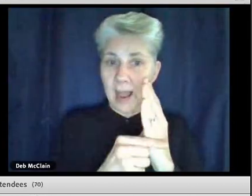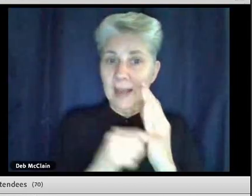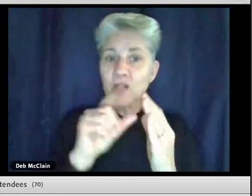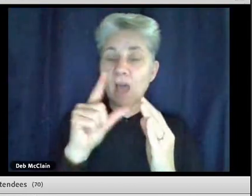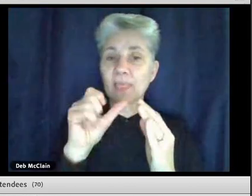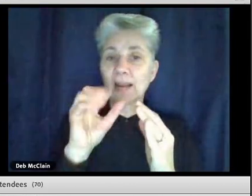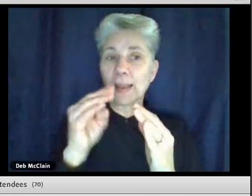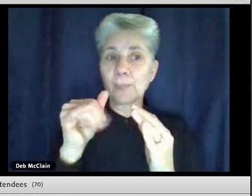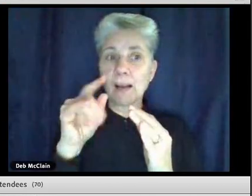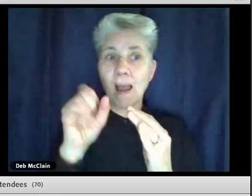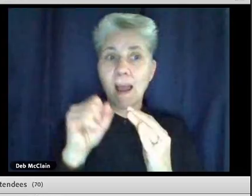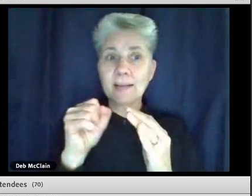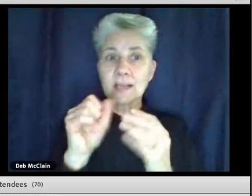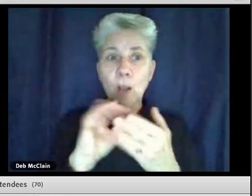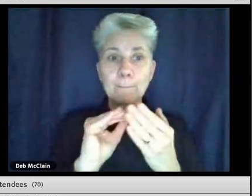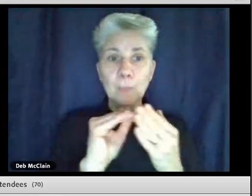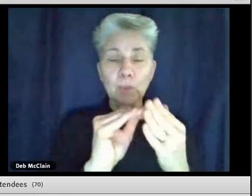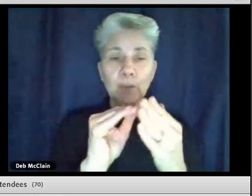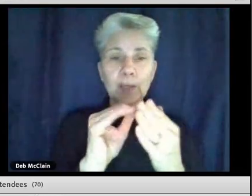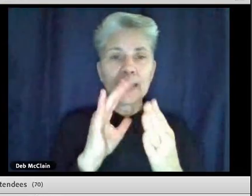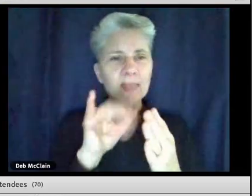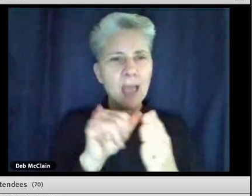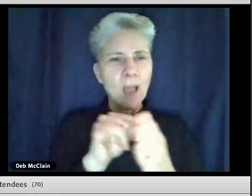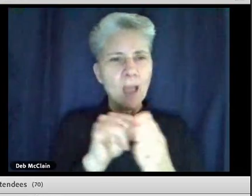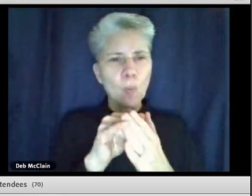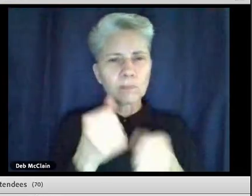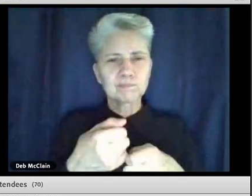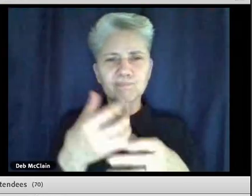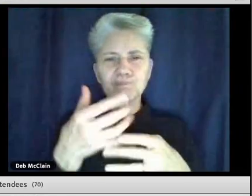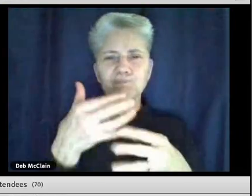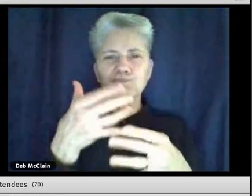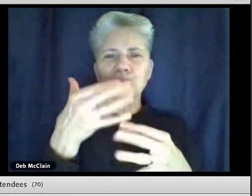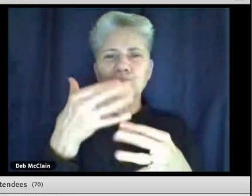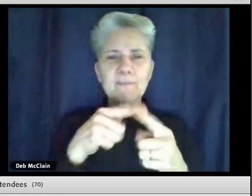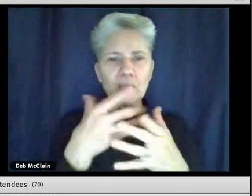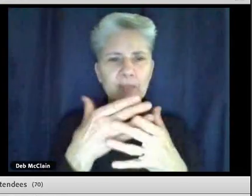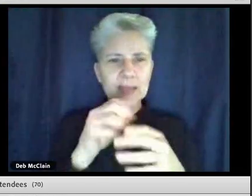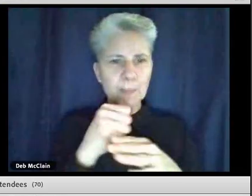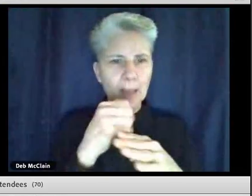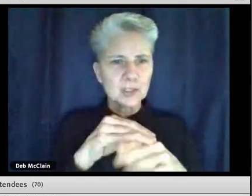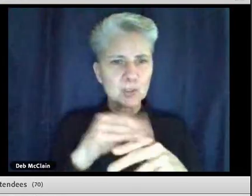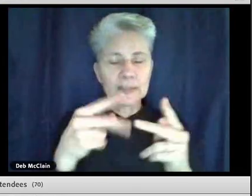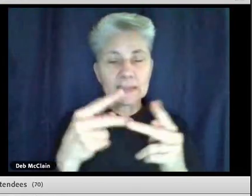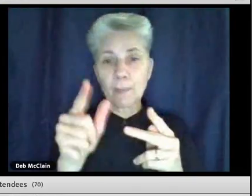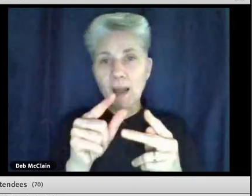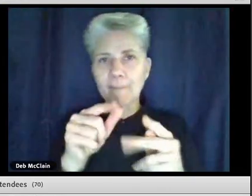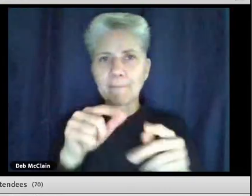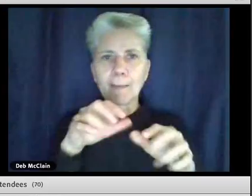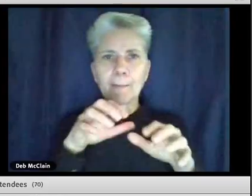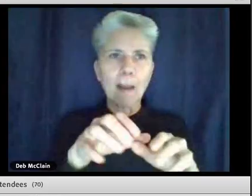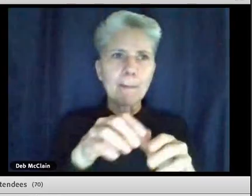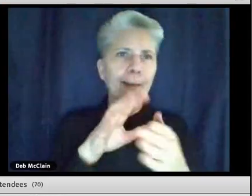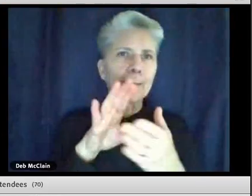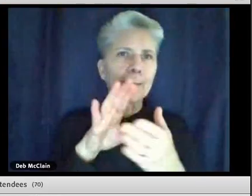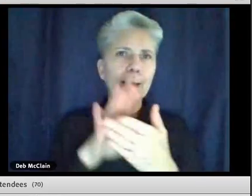You can also do a search for guides in the LibGuides community, and it's going to pull back different things